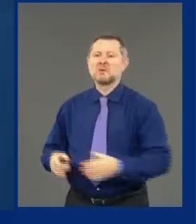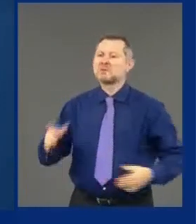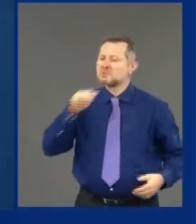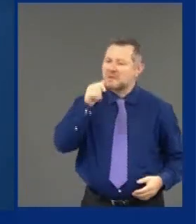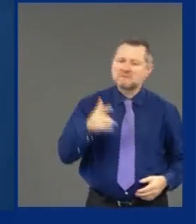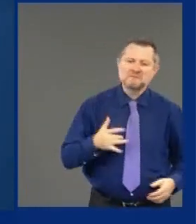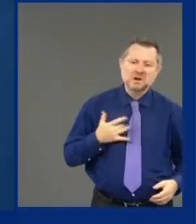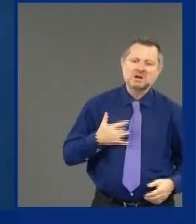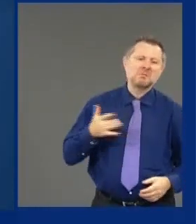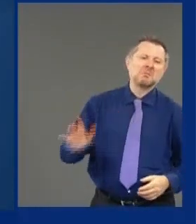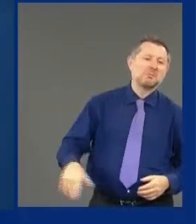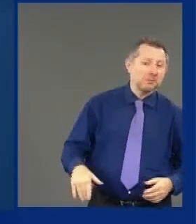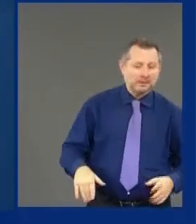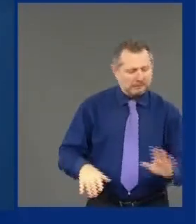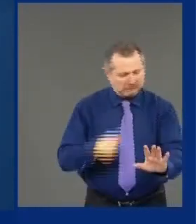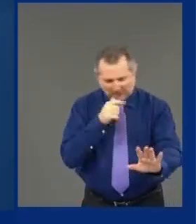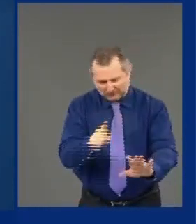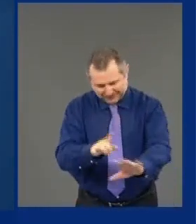FURTHERING HOMES, WE NEVER PUT